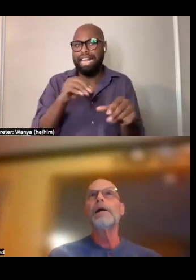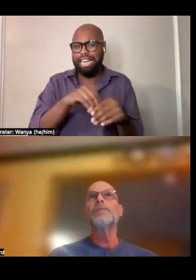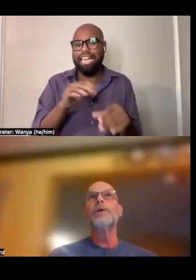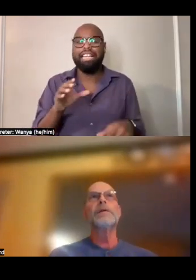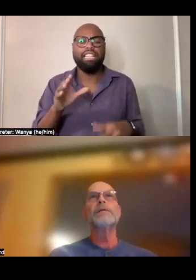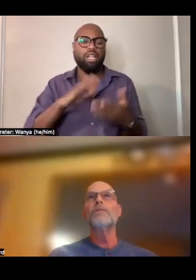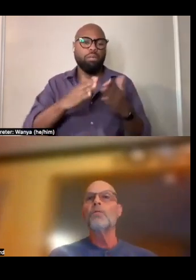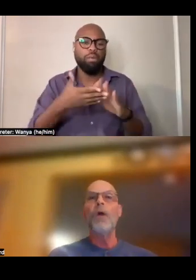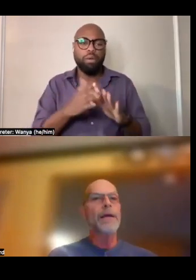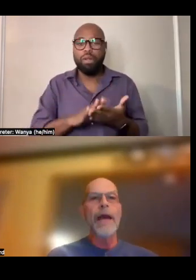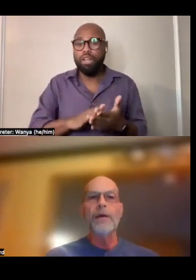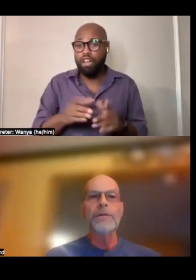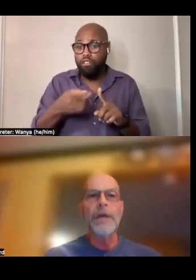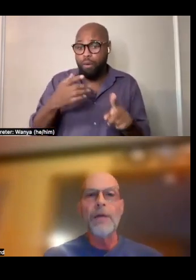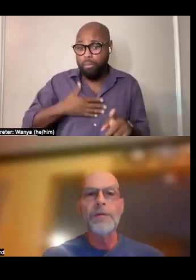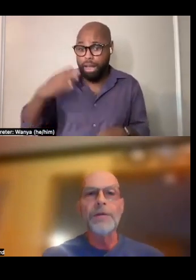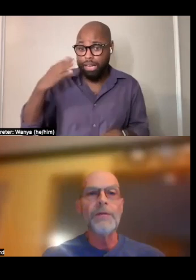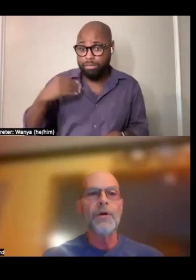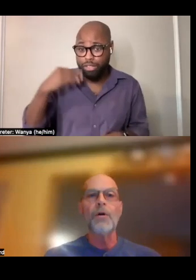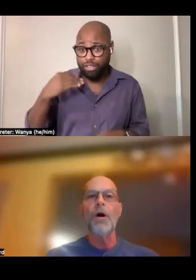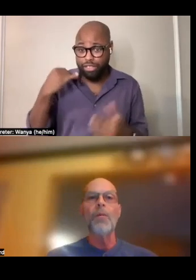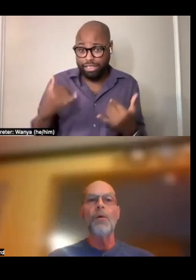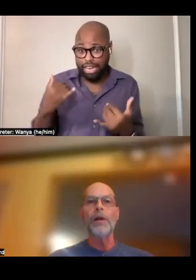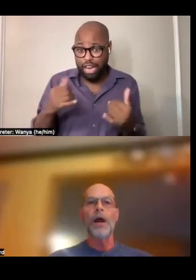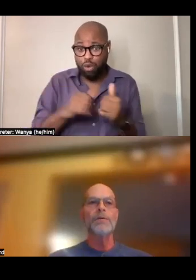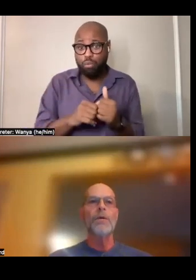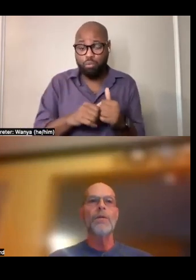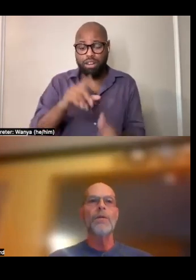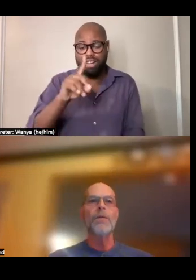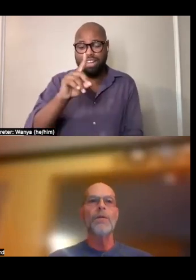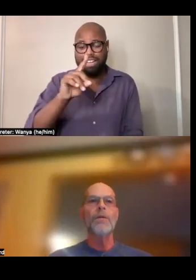experience right now today with Denver, where all morning I was on the phone about